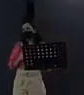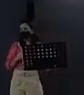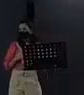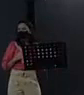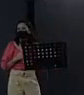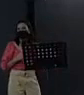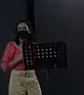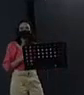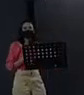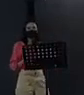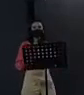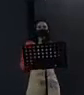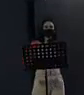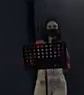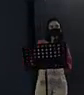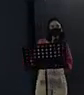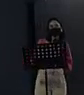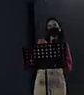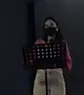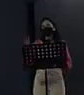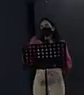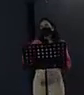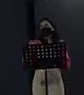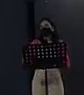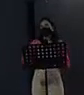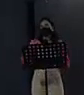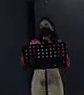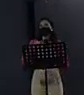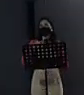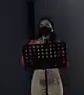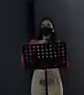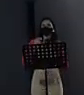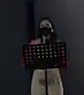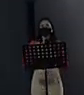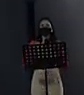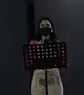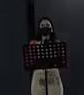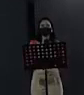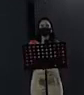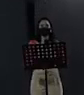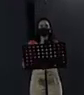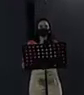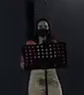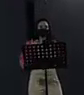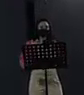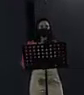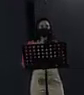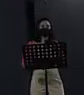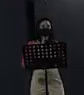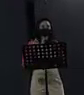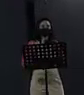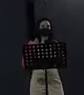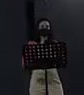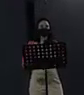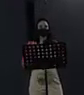central canton then also Yes yes as if this is the part in which they feel they need